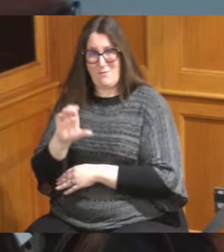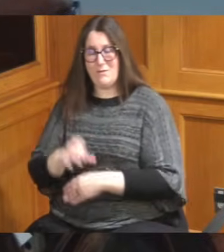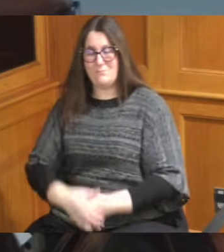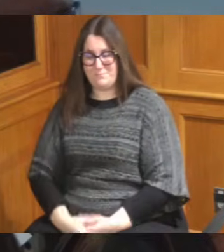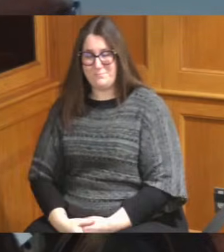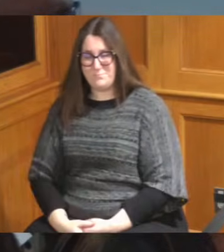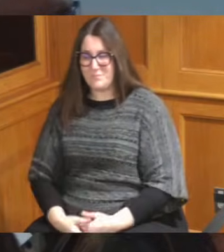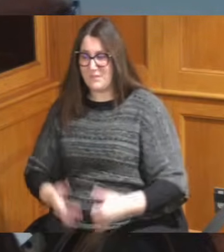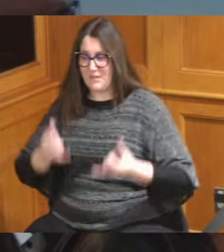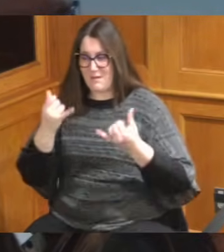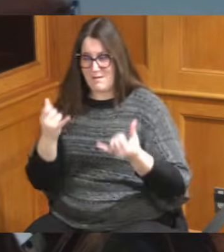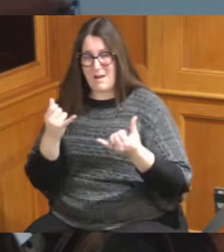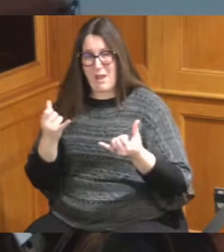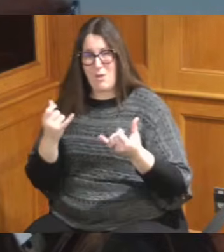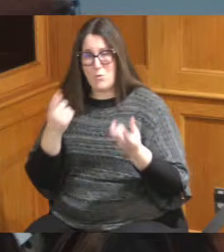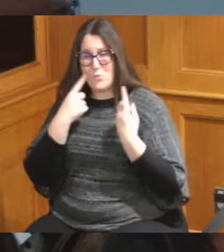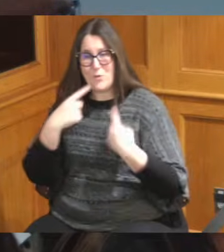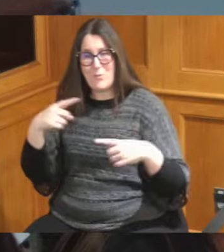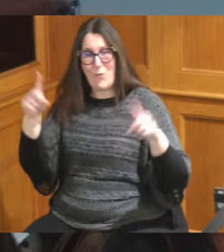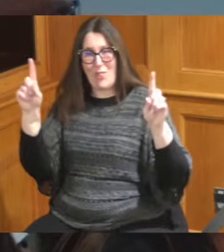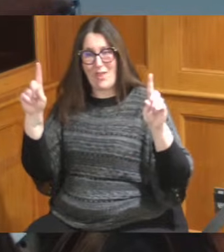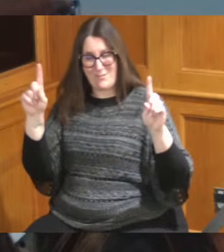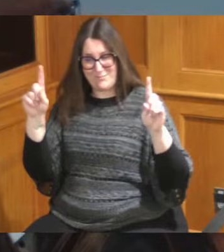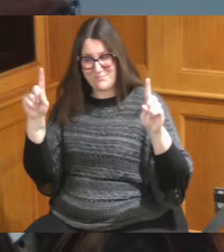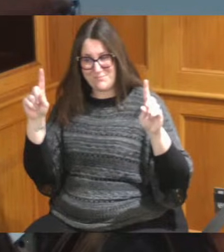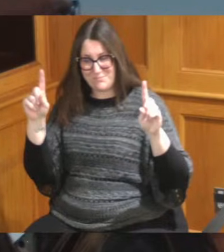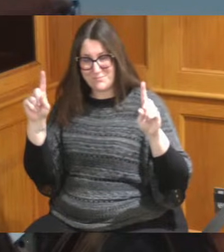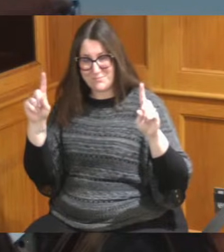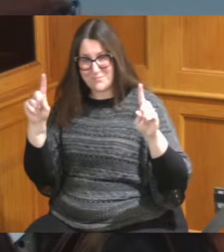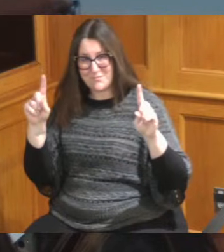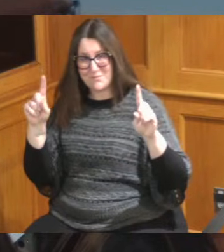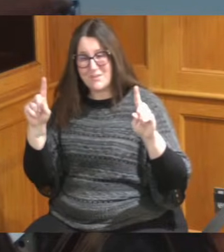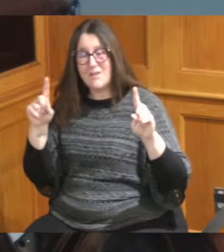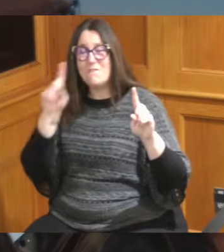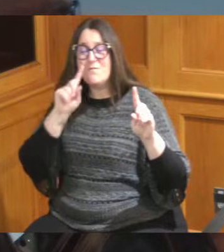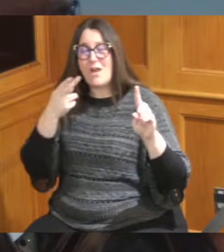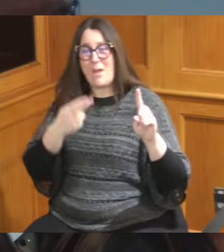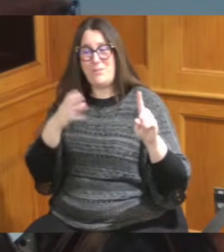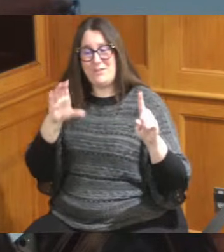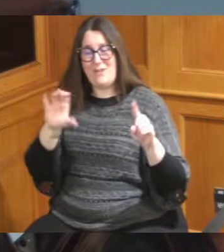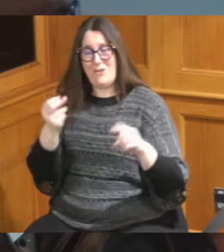Now therefore be it proclaimed that on behalf of the citizens of Hamilton County, Ohio,